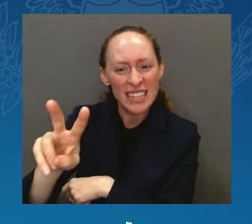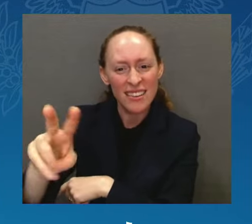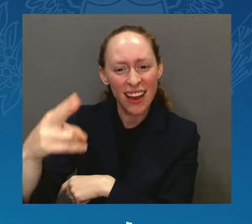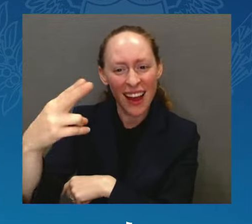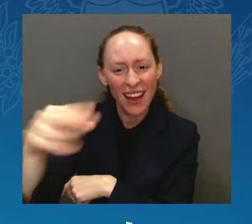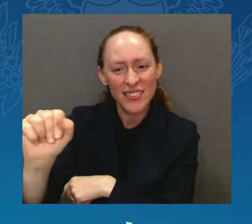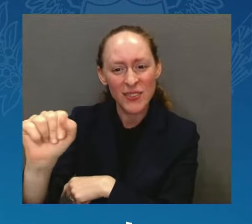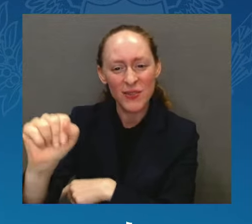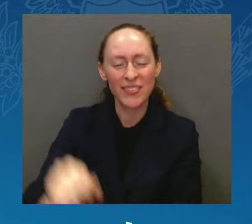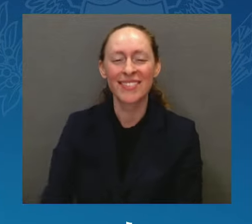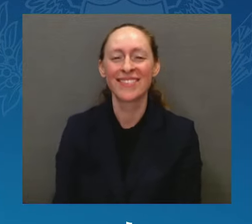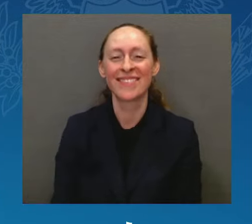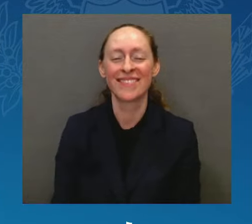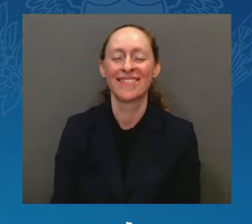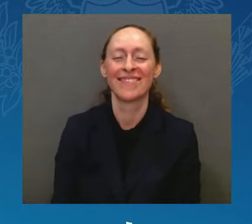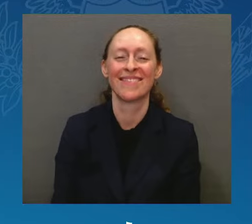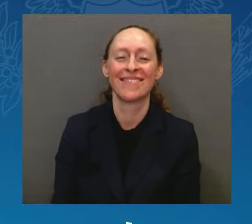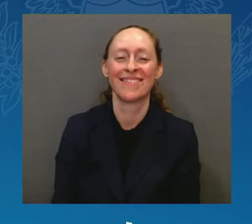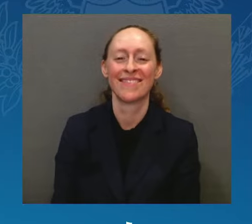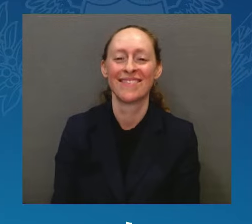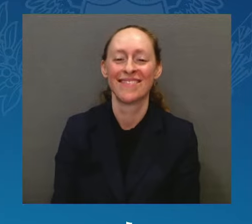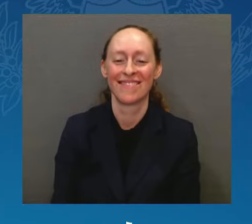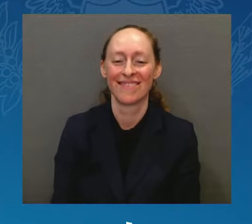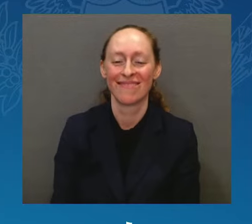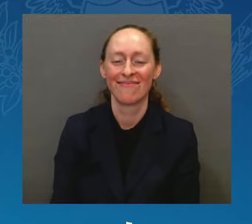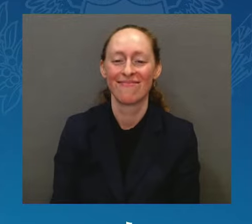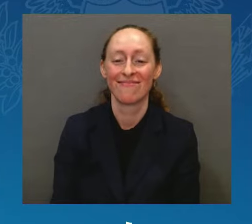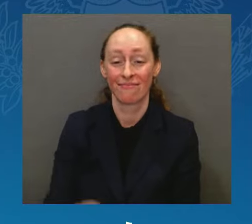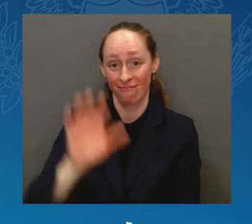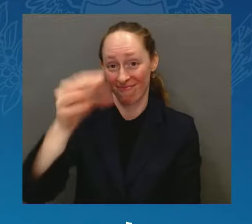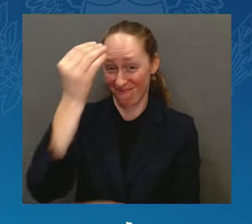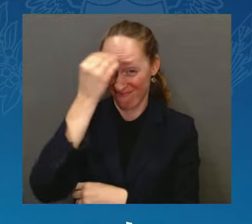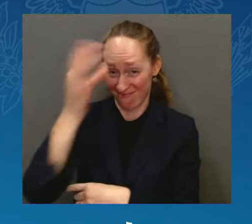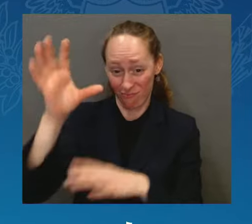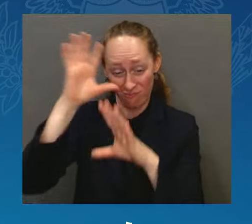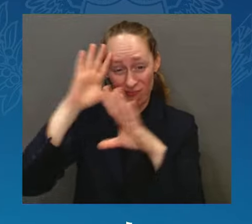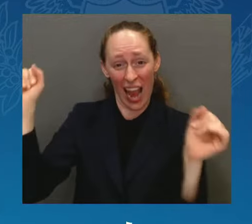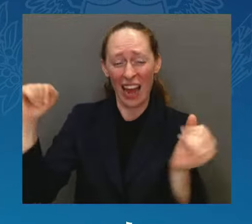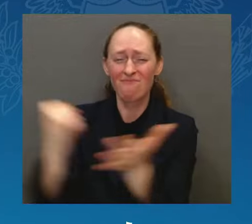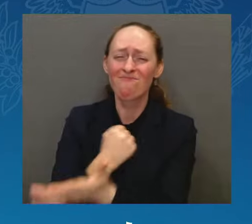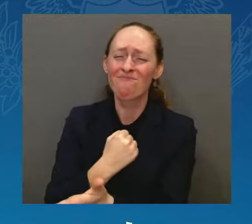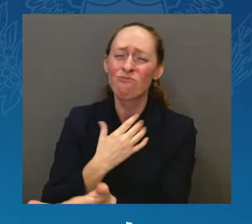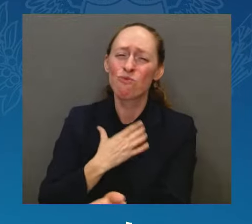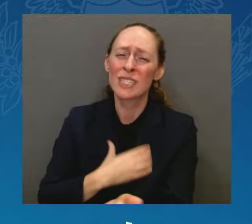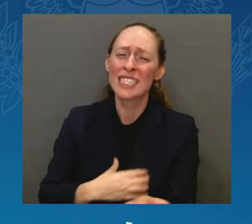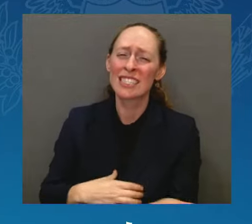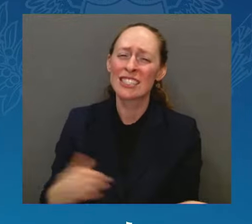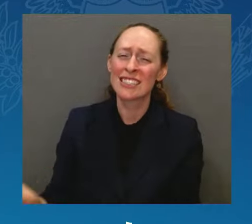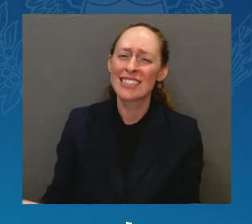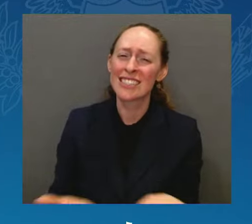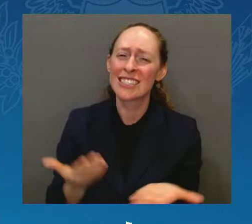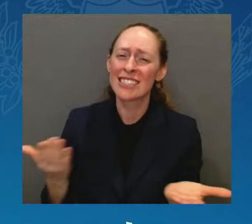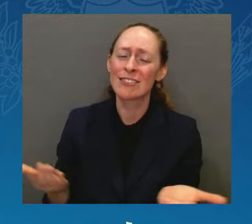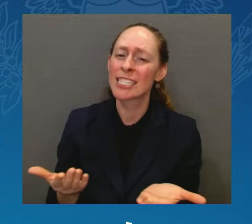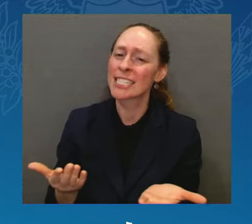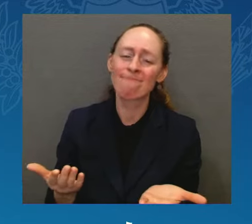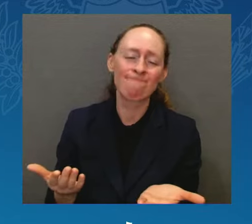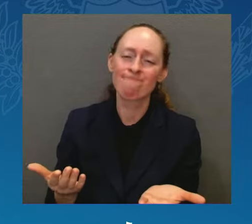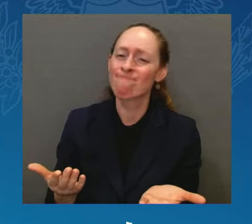So the President wanted to be here with all of you today, but at this critical time, I'm sure you all know that he went to Israel.